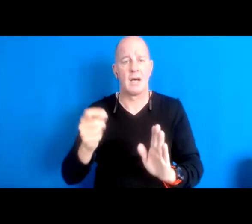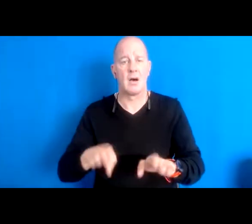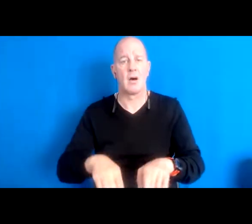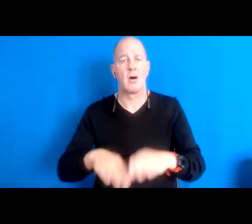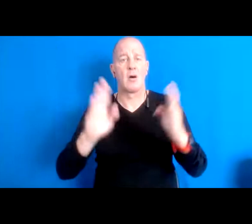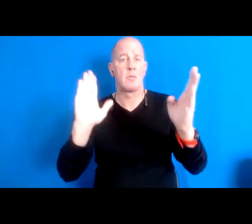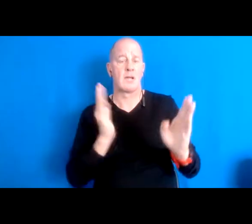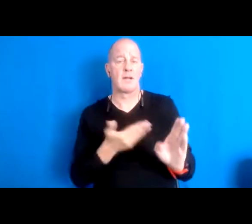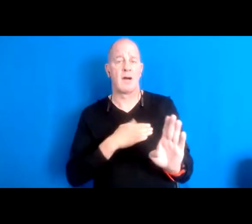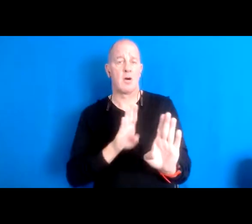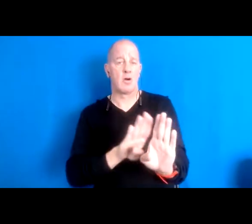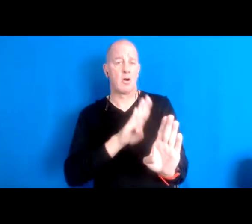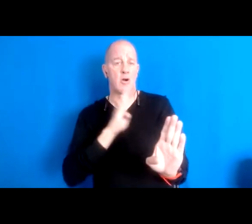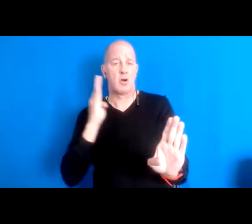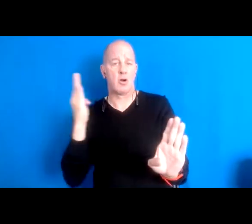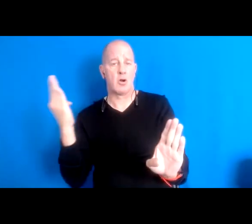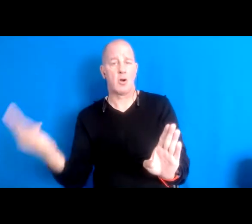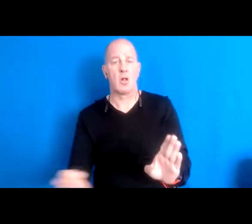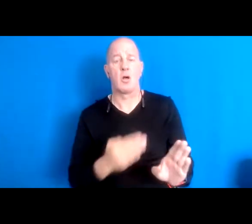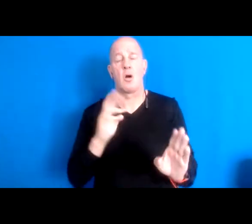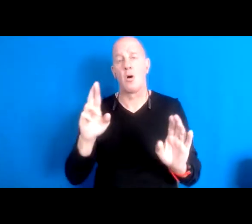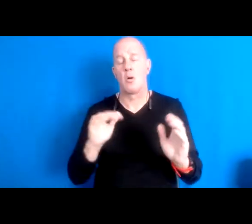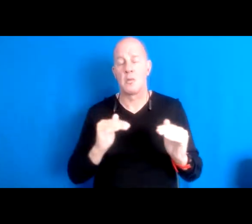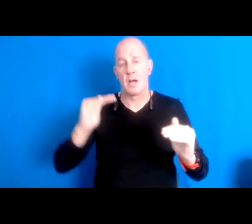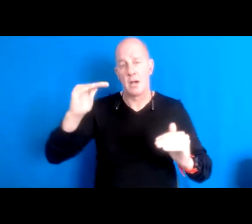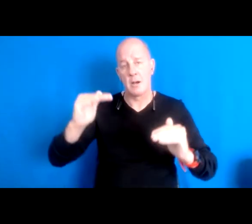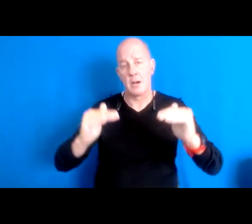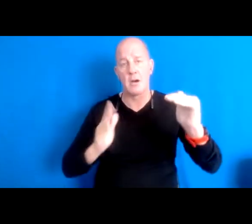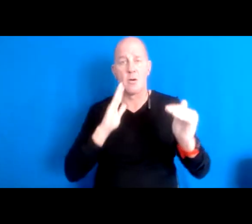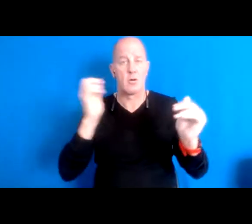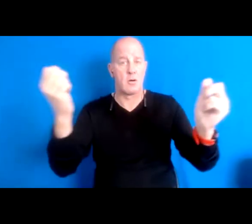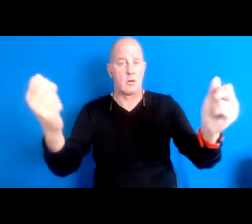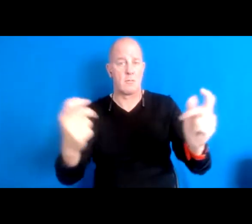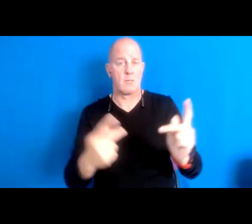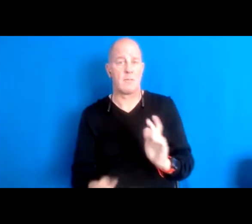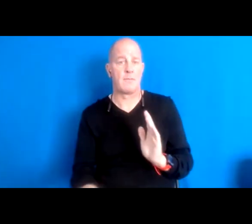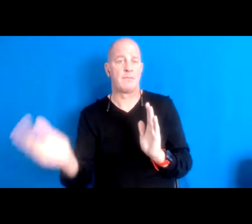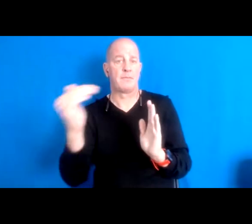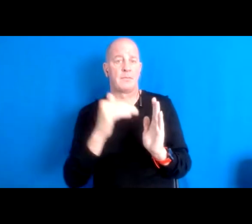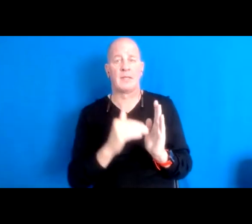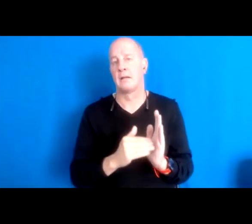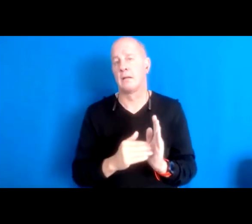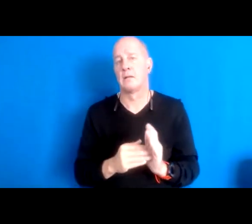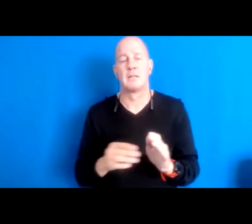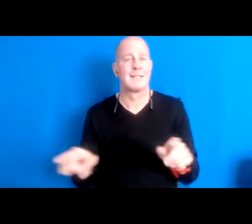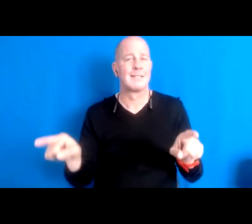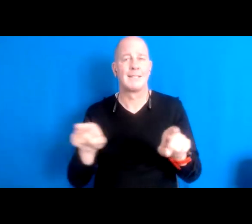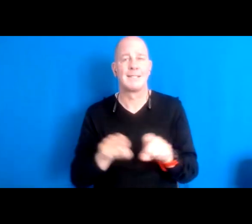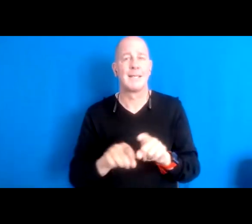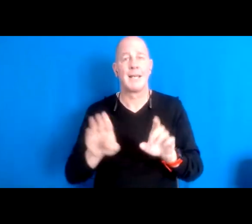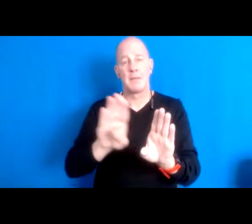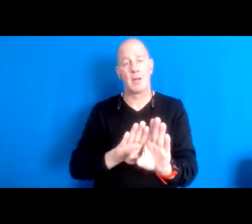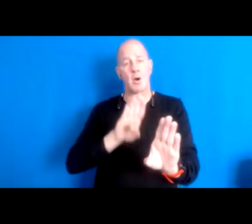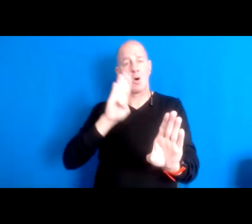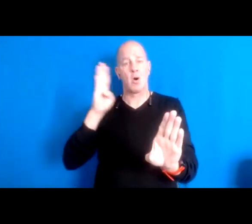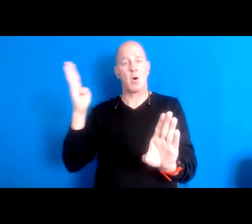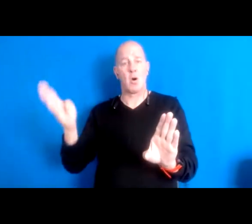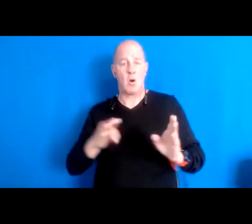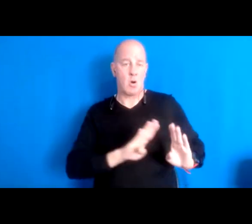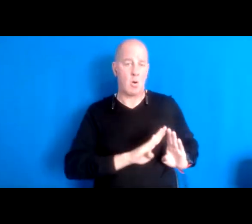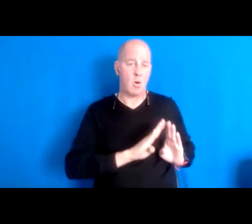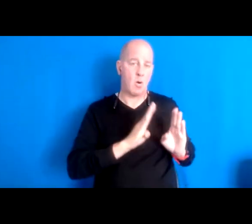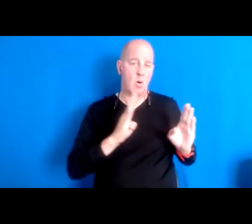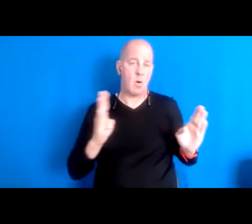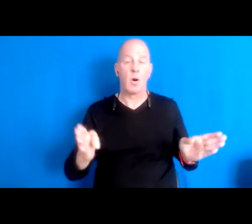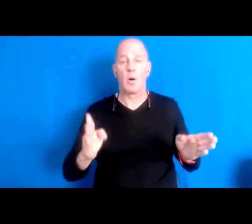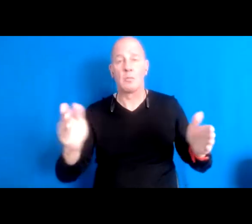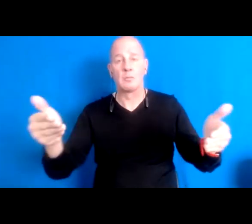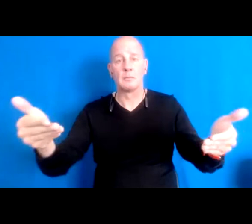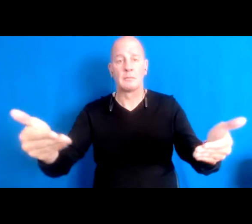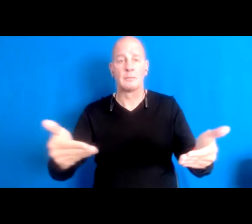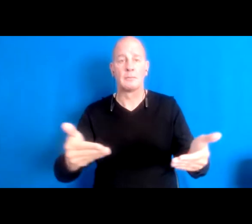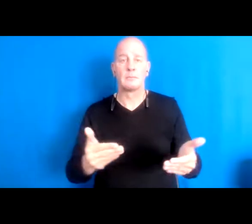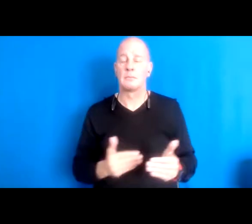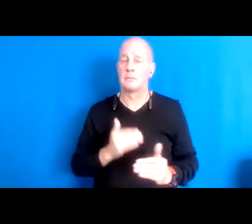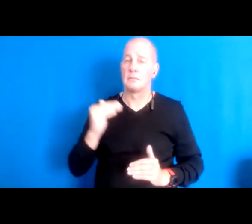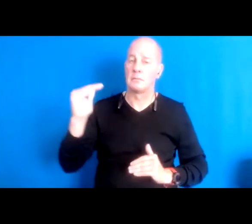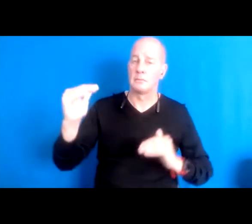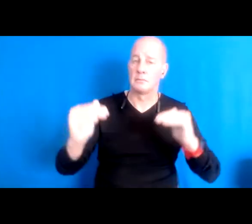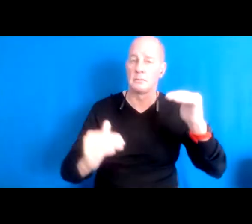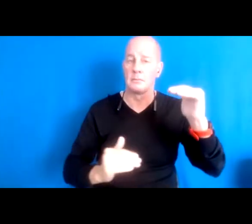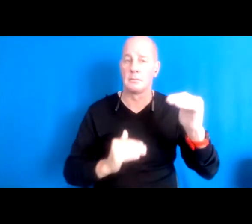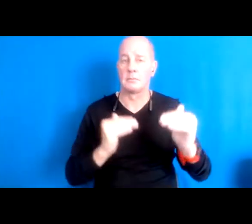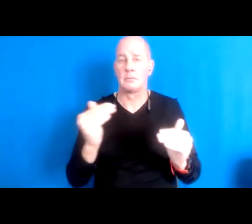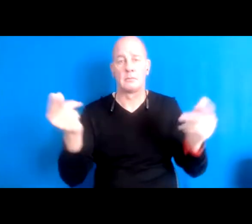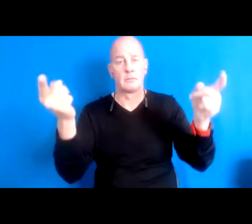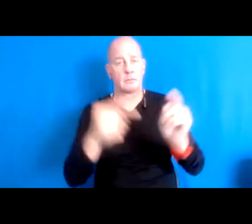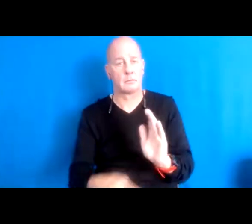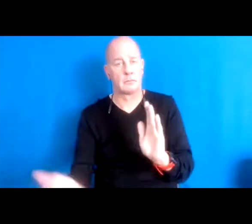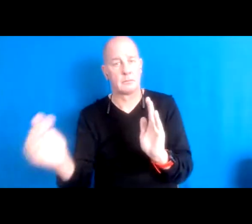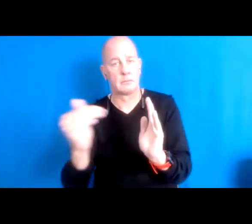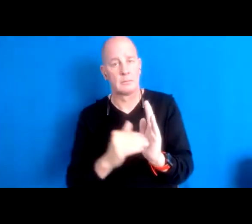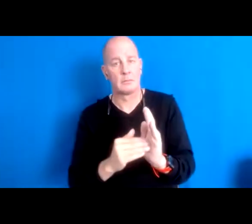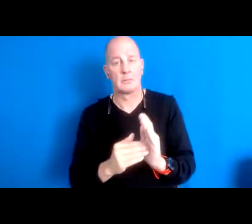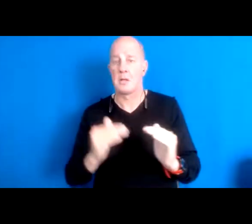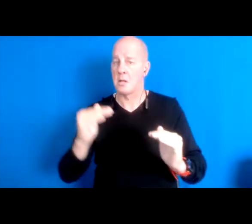May balance be restored, like opening door me the balance vv stored be released to be